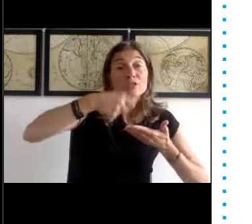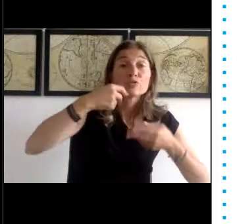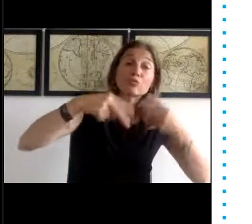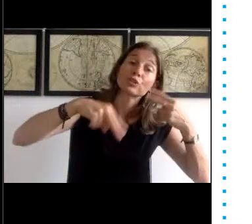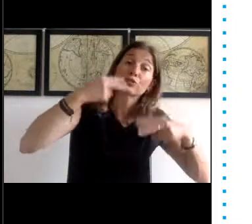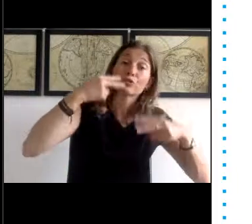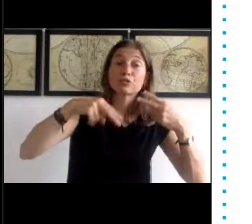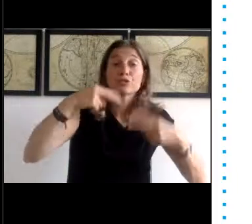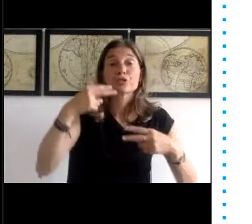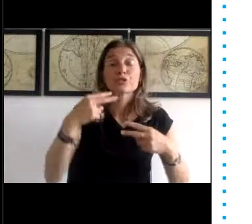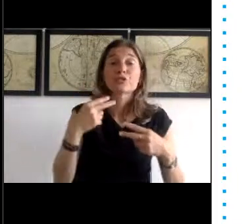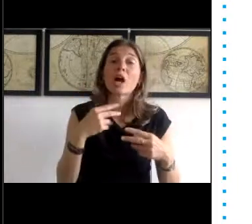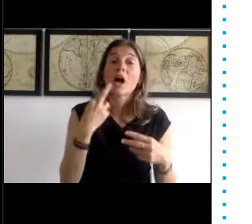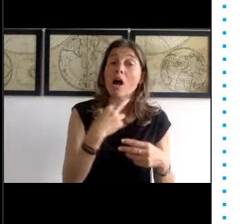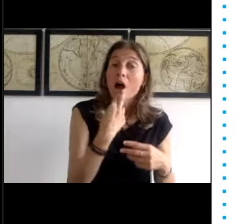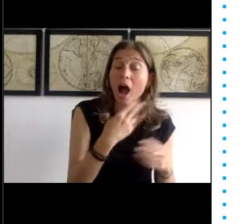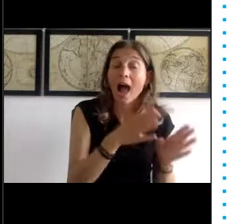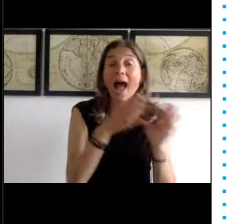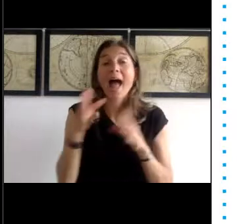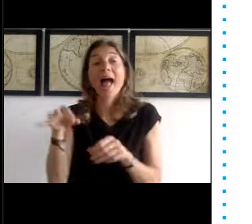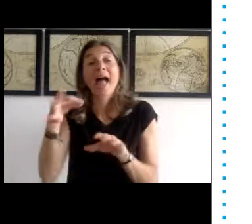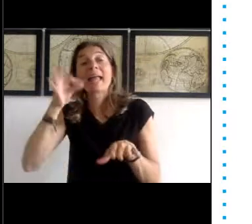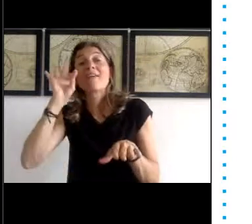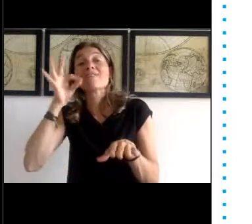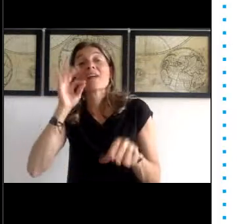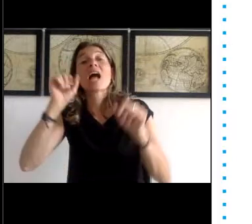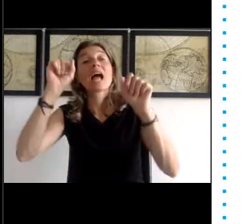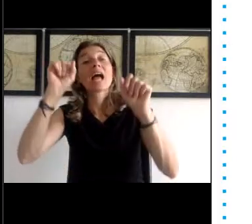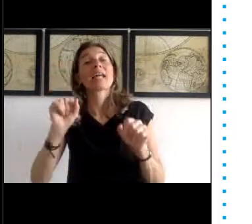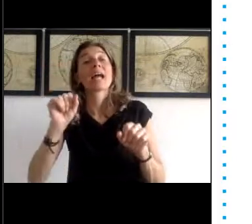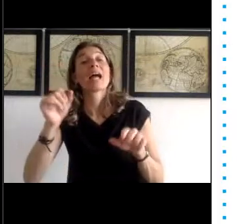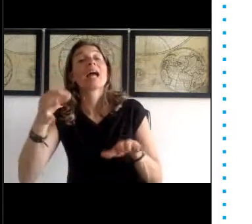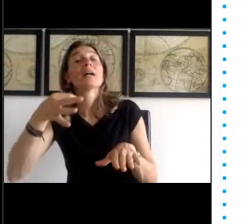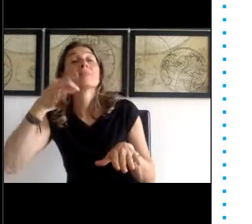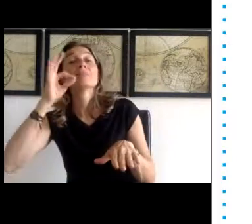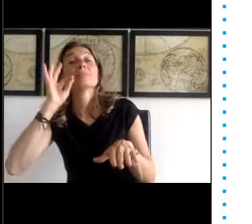because chatting in the native language is